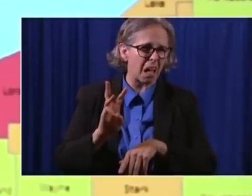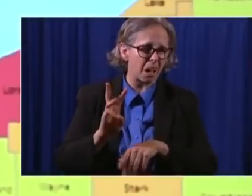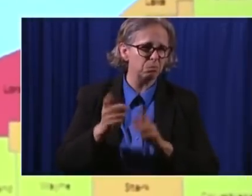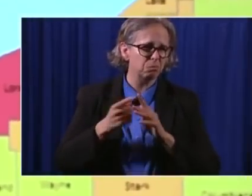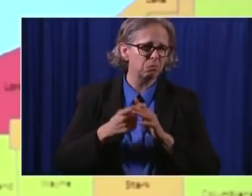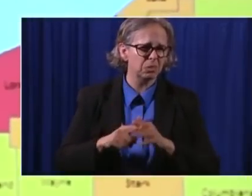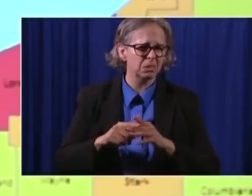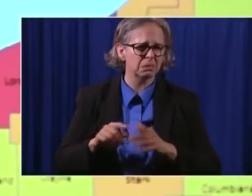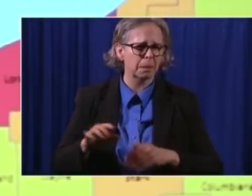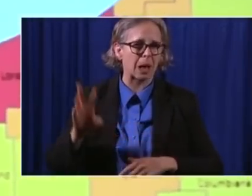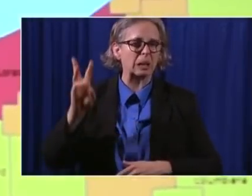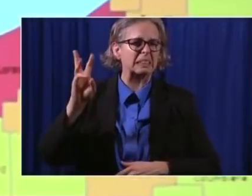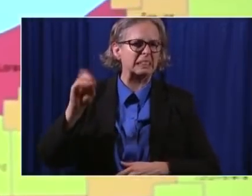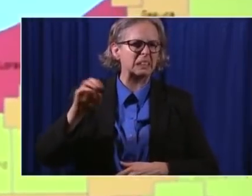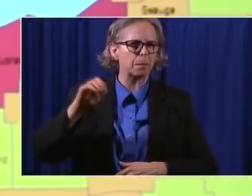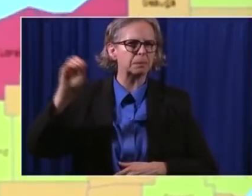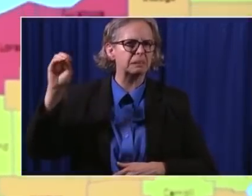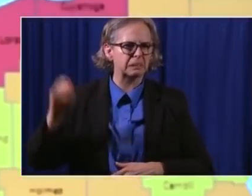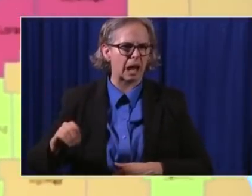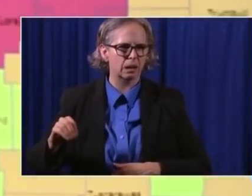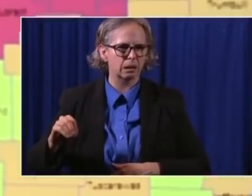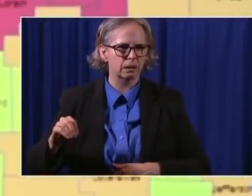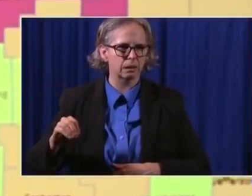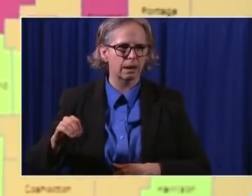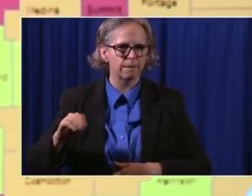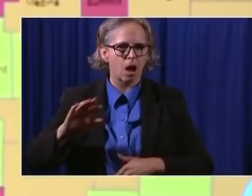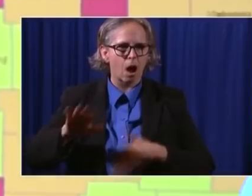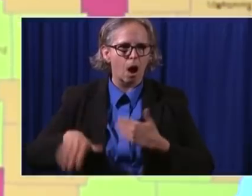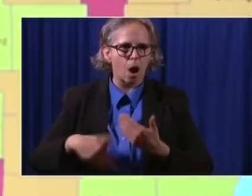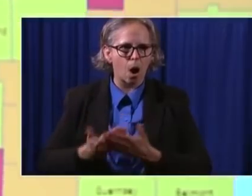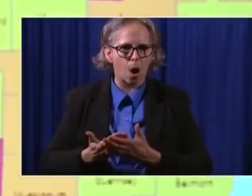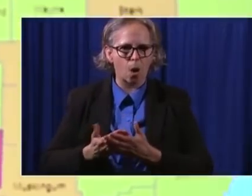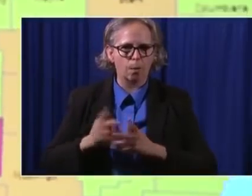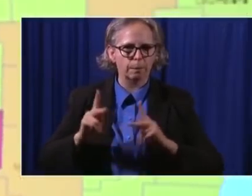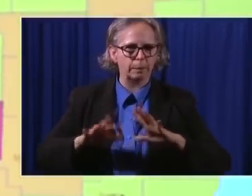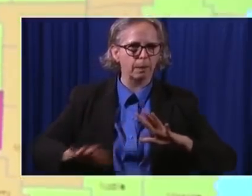THAT WOULD MEAN APPROXIMATELY 60% AS OF 6 PM TOMORROW NIGHT,